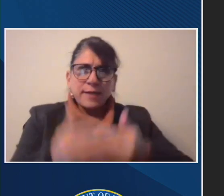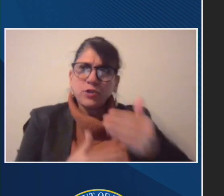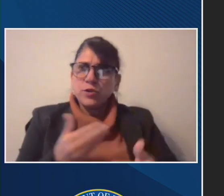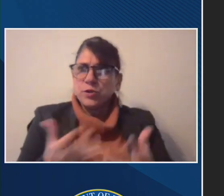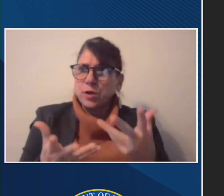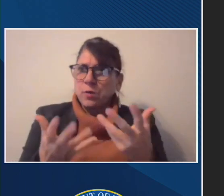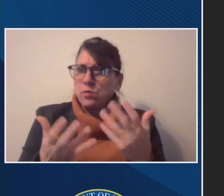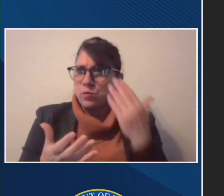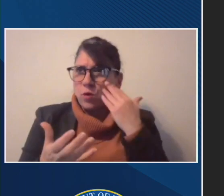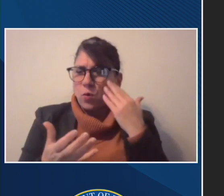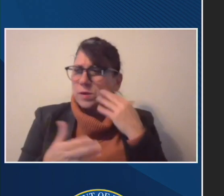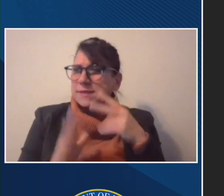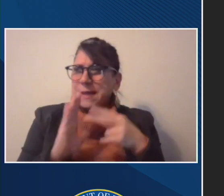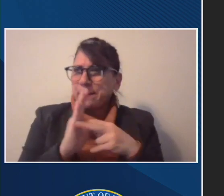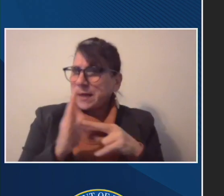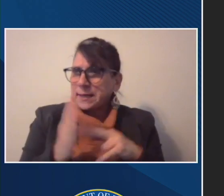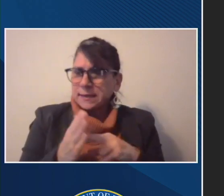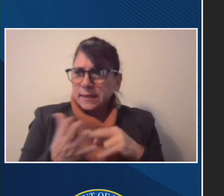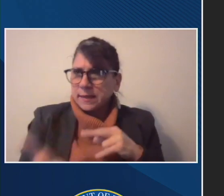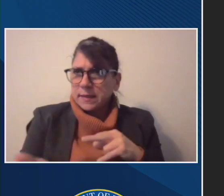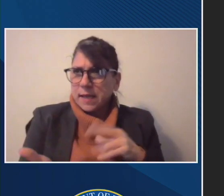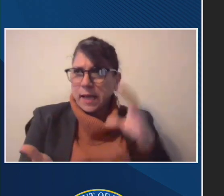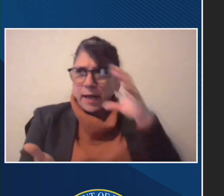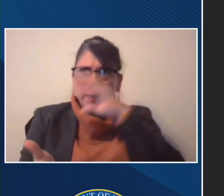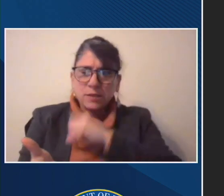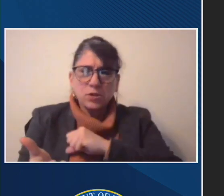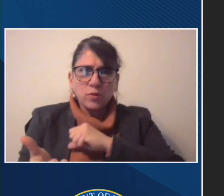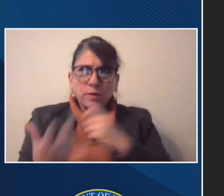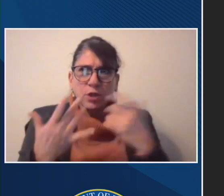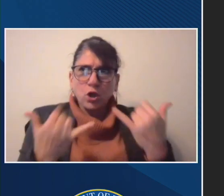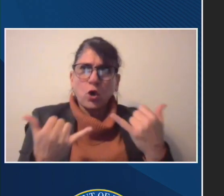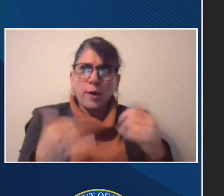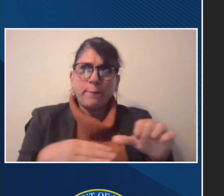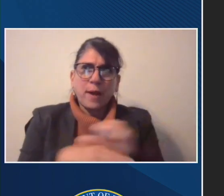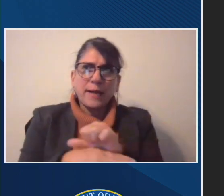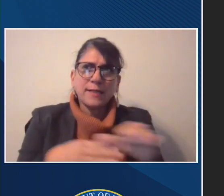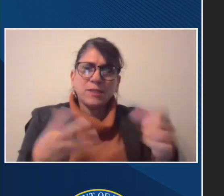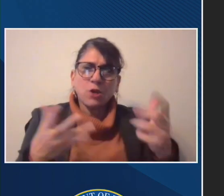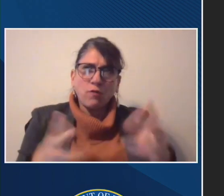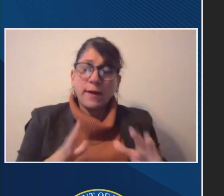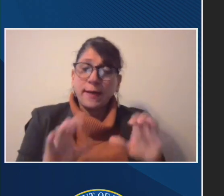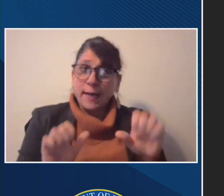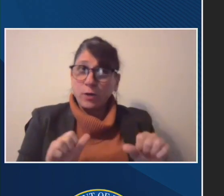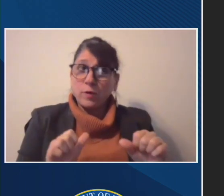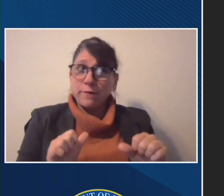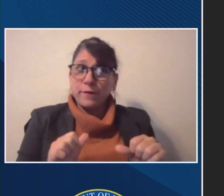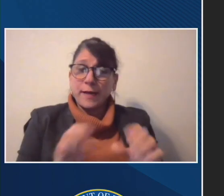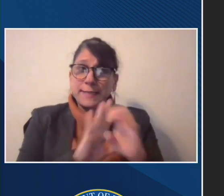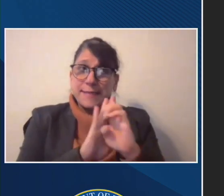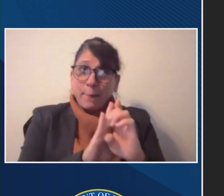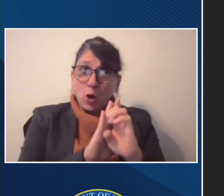speaking to. I'm assuming this is sort of current practice already, but can you just give an example of what types of the